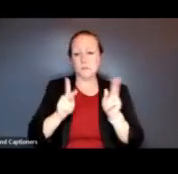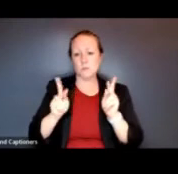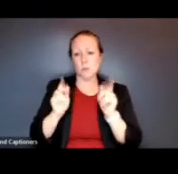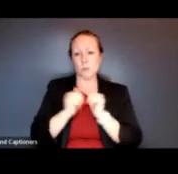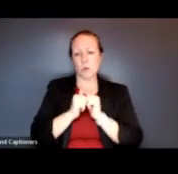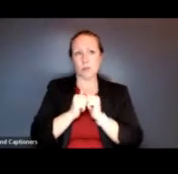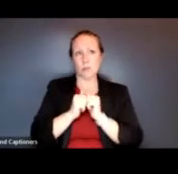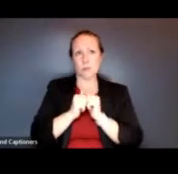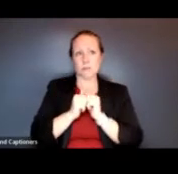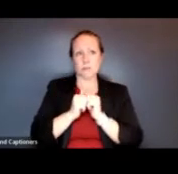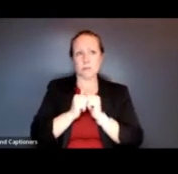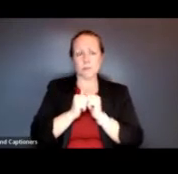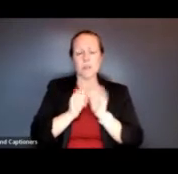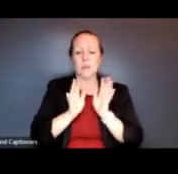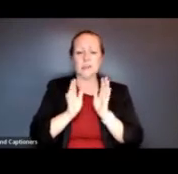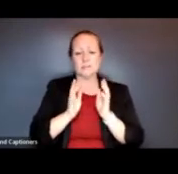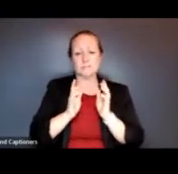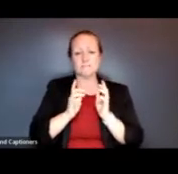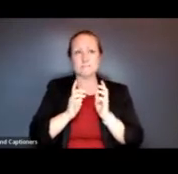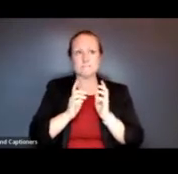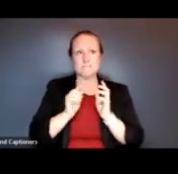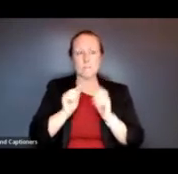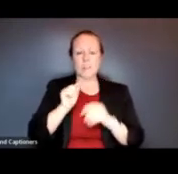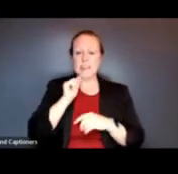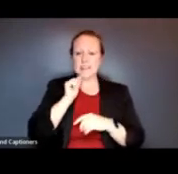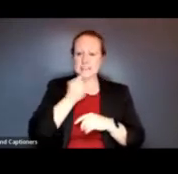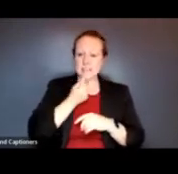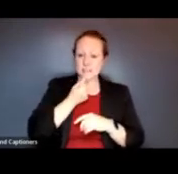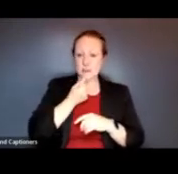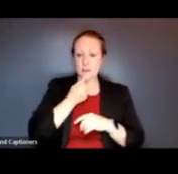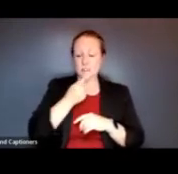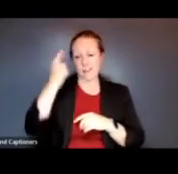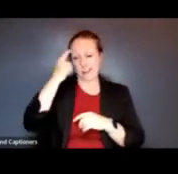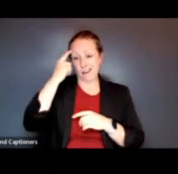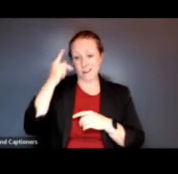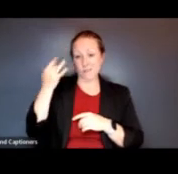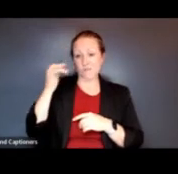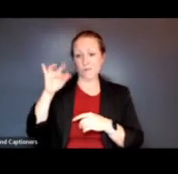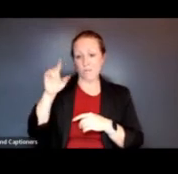the severity, the cognitive profile of people with traumatic brain injury differs. So